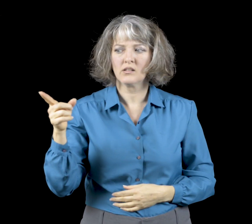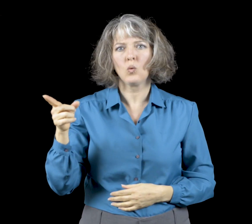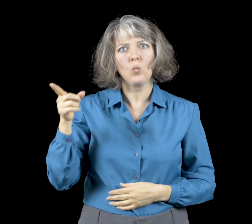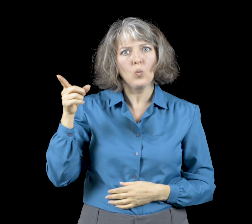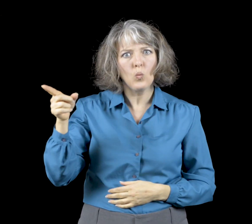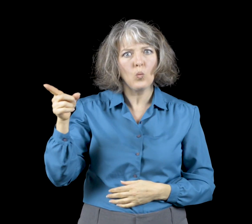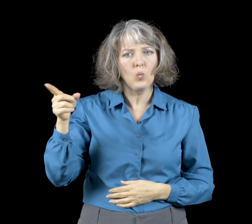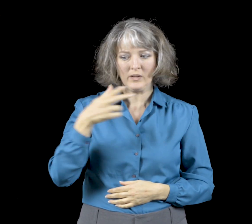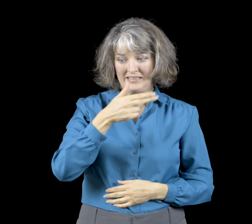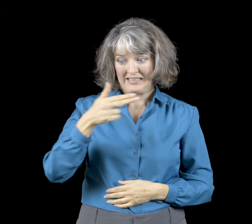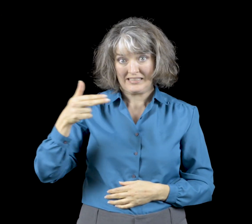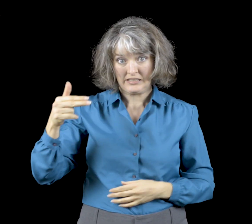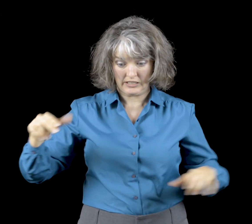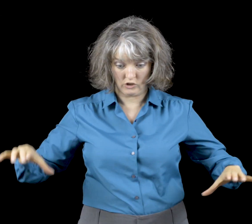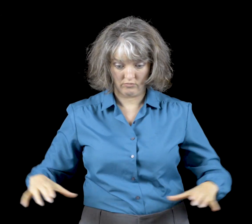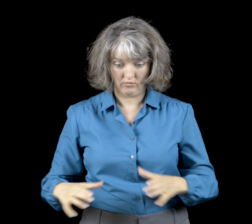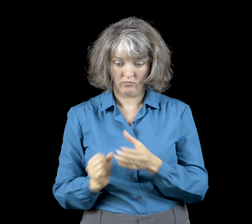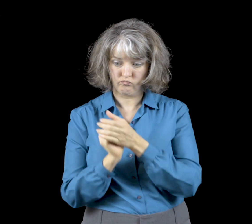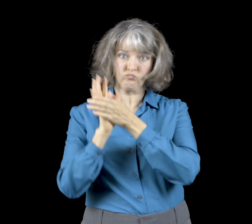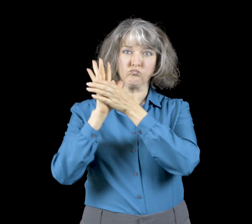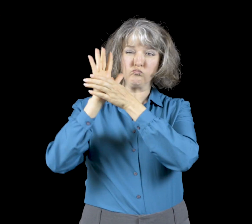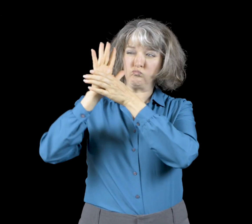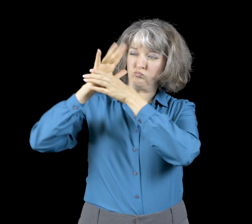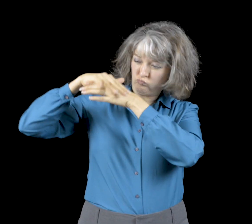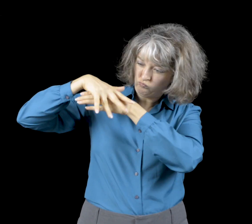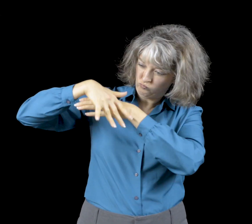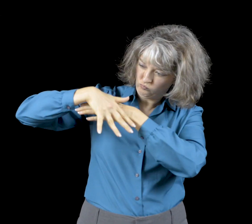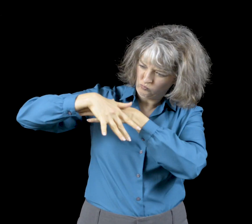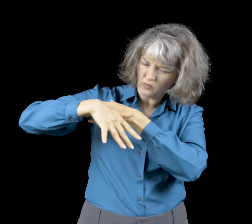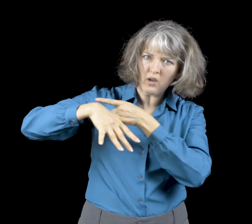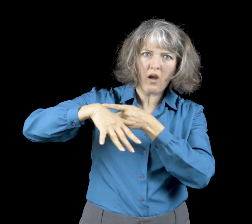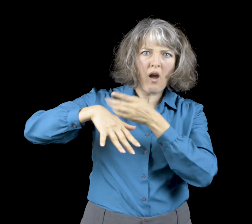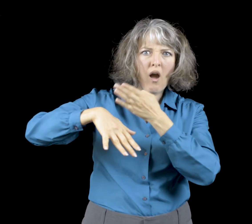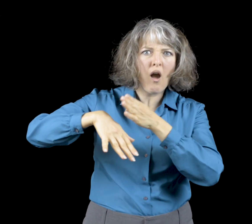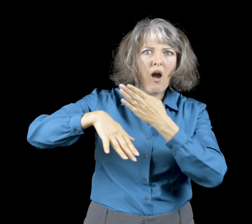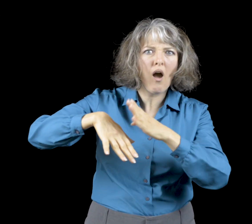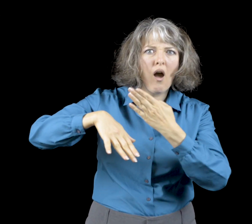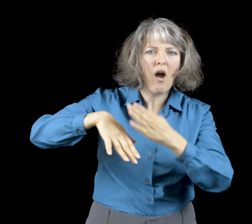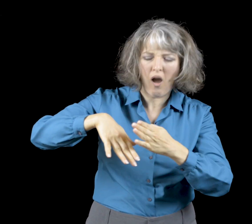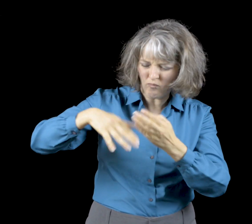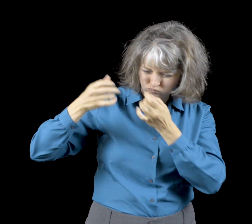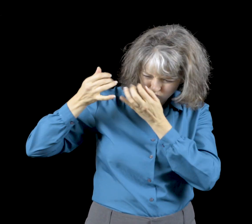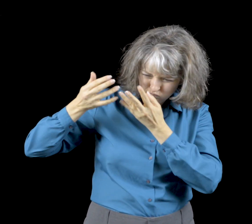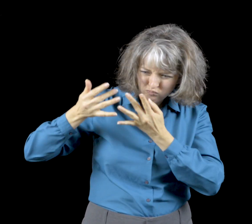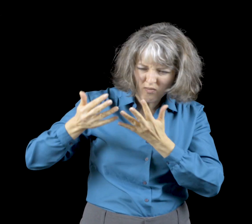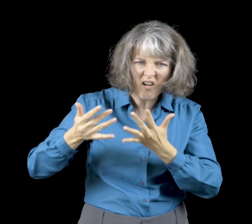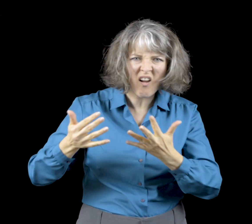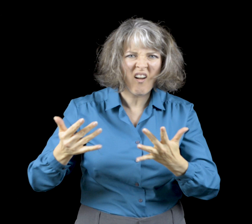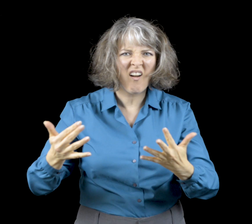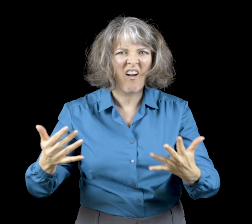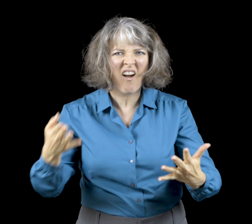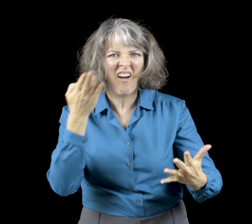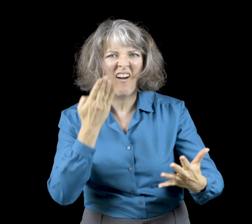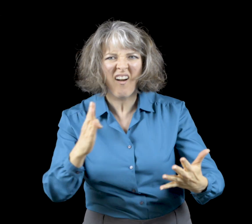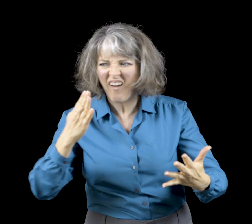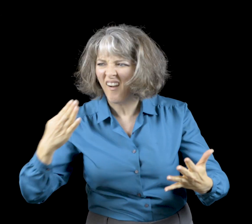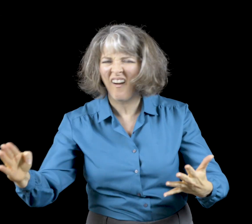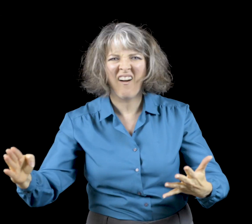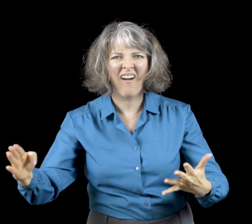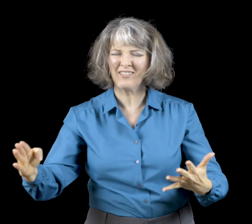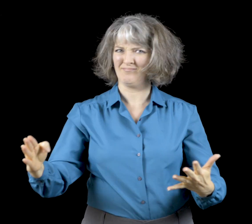Indonesia also has a volcano that spews down its walls flaming blue lava.